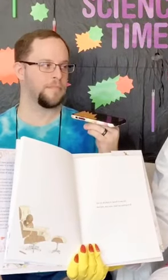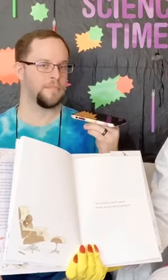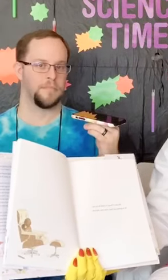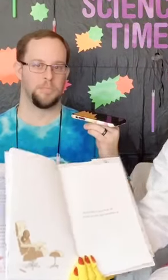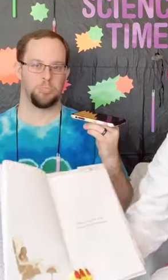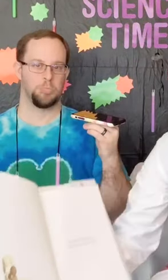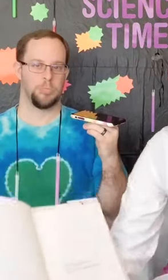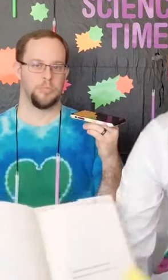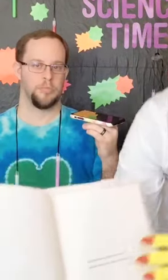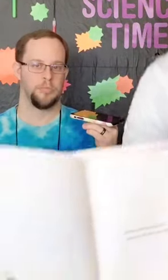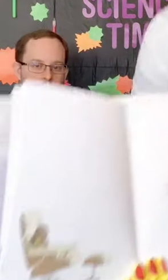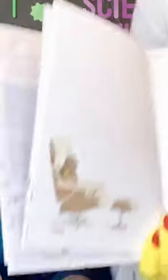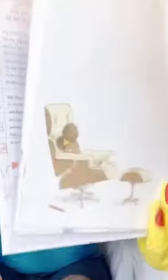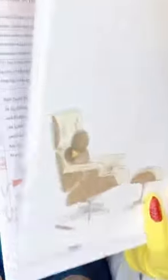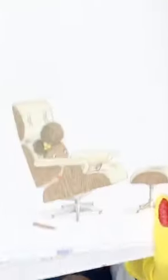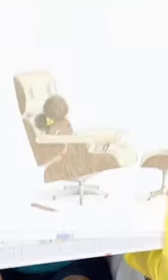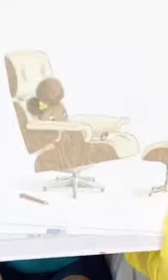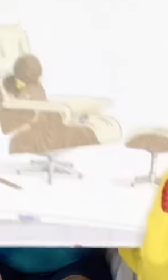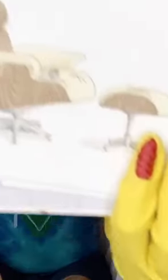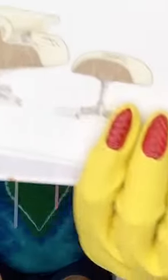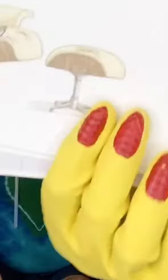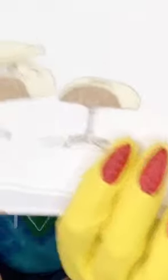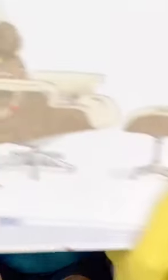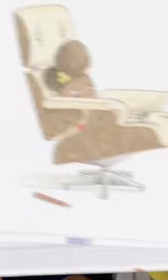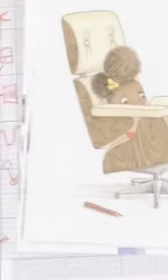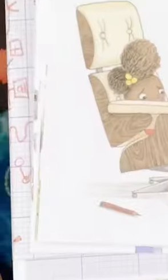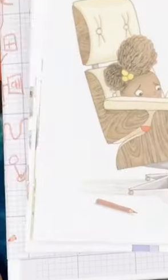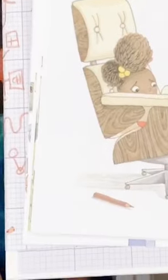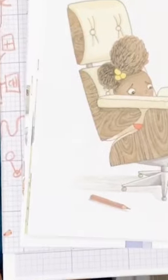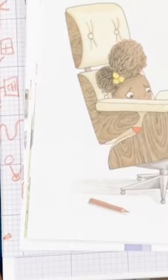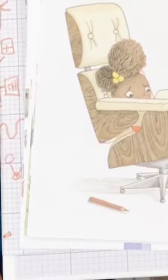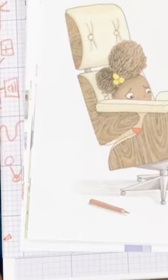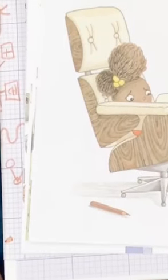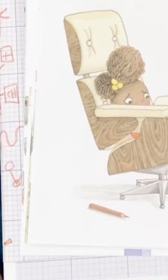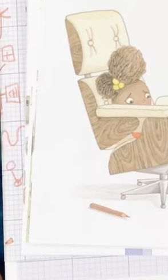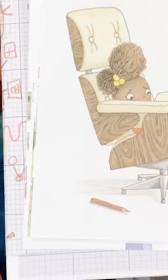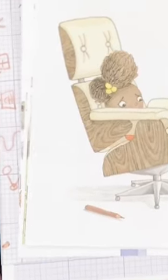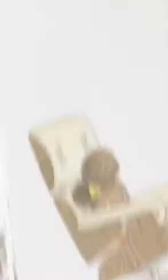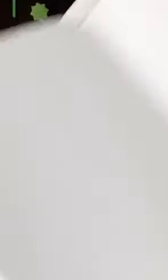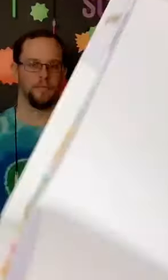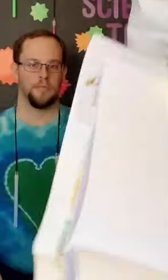all. Here she is by herself.